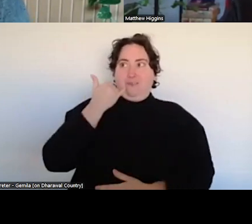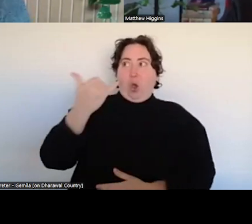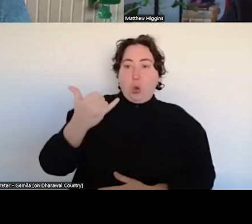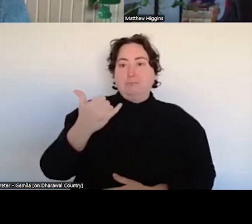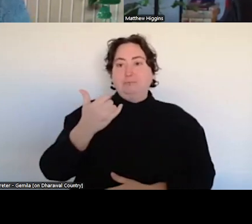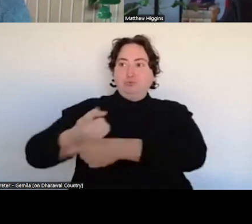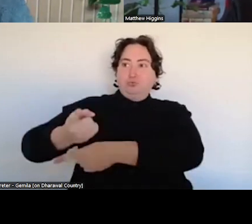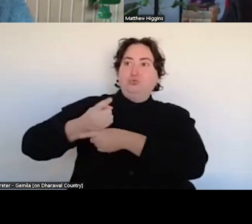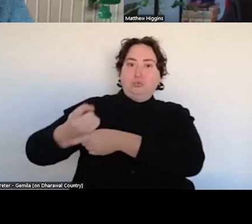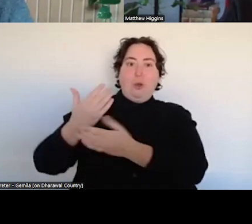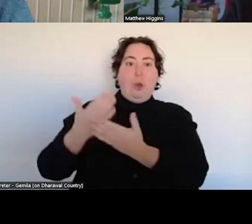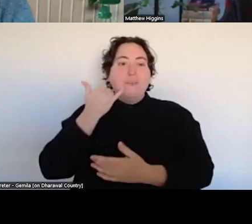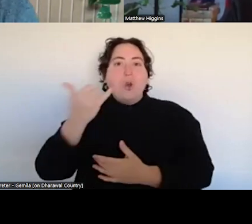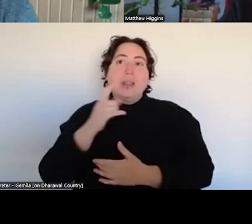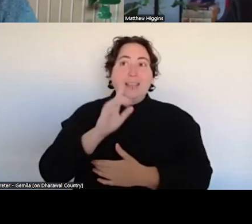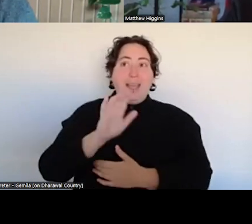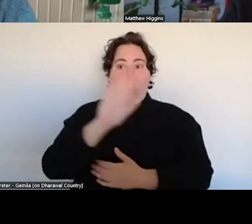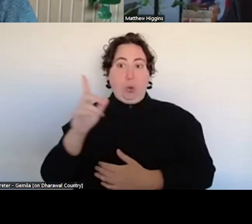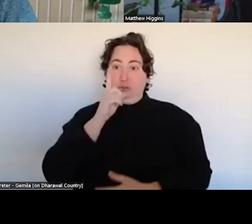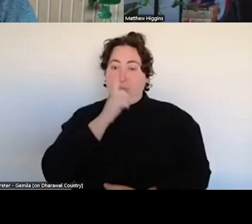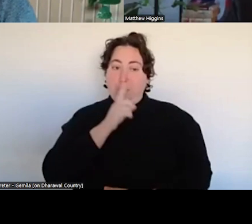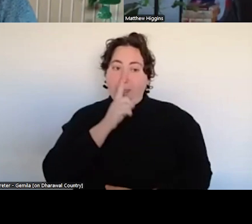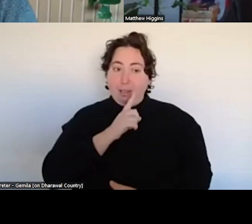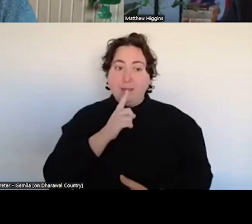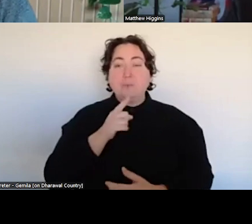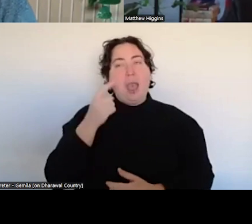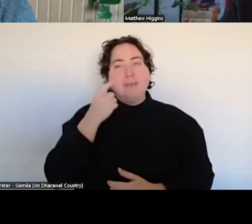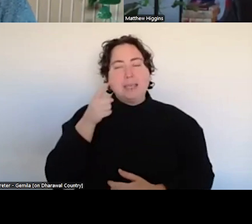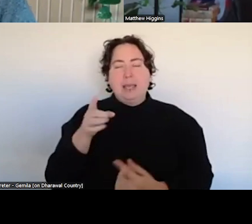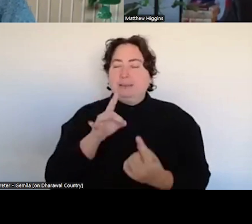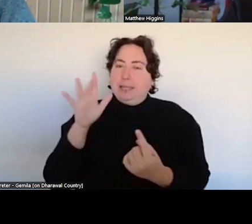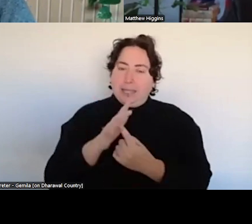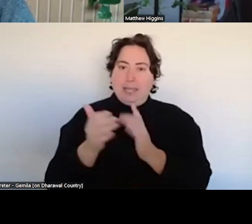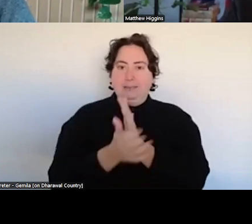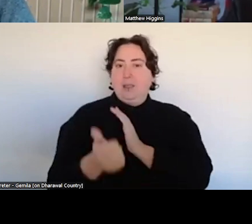a conversation with people. And I think that is a key skill we need to reengage with.